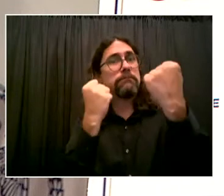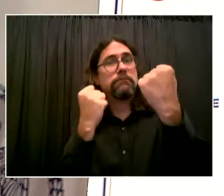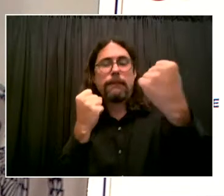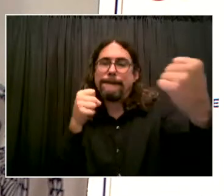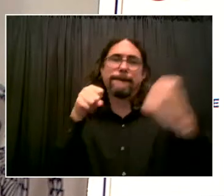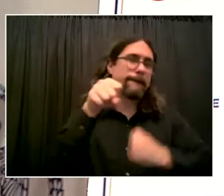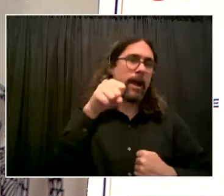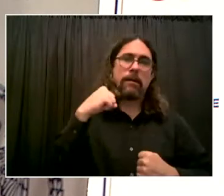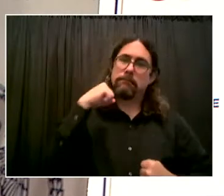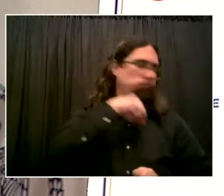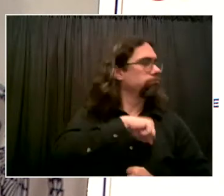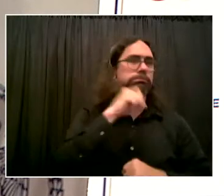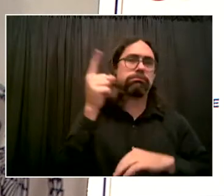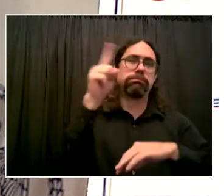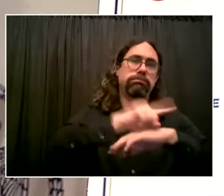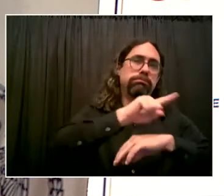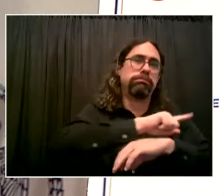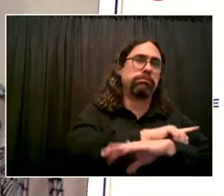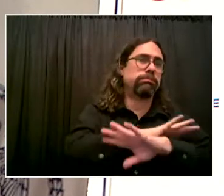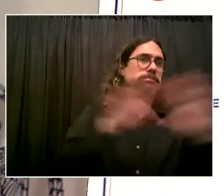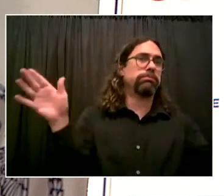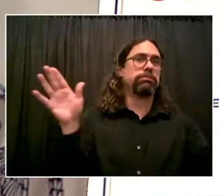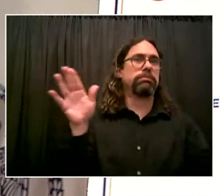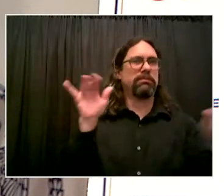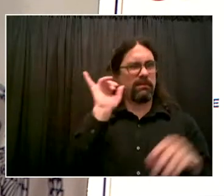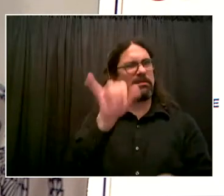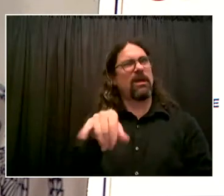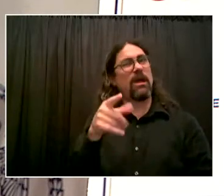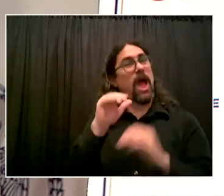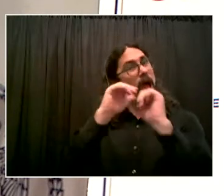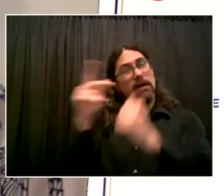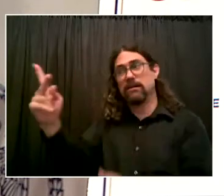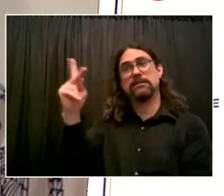TELL YOU, VACCINATION IS A